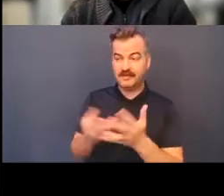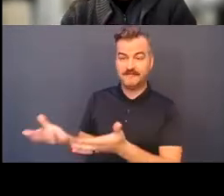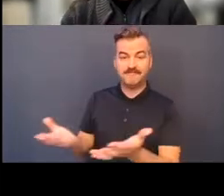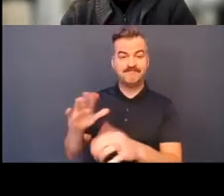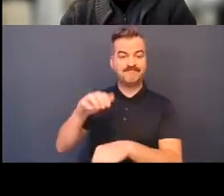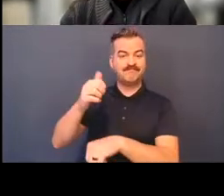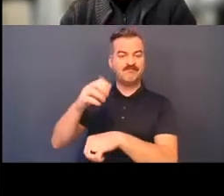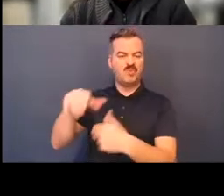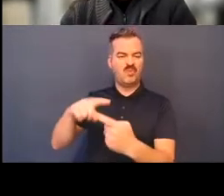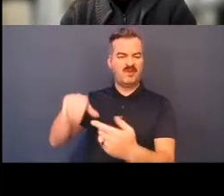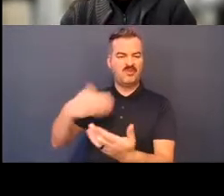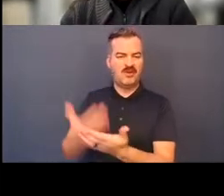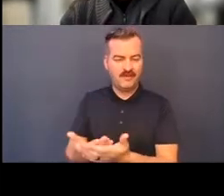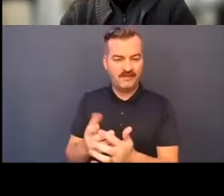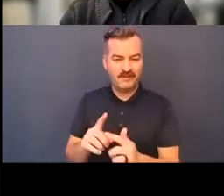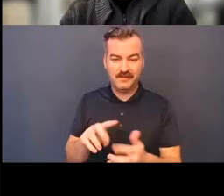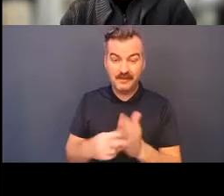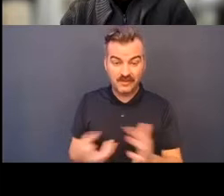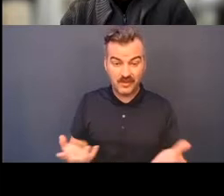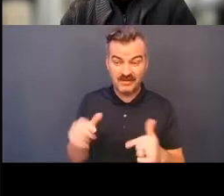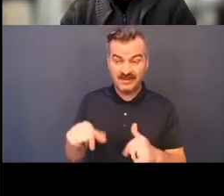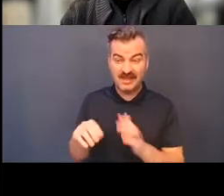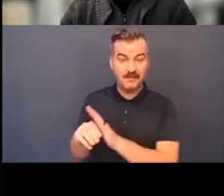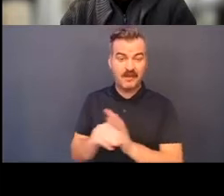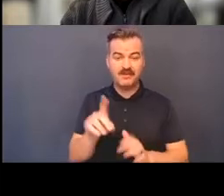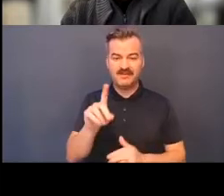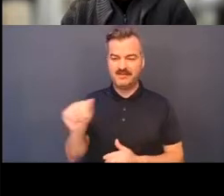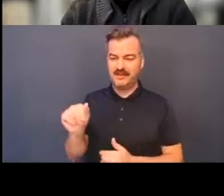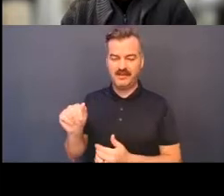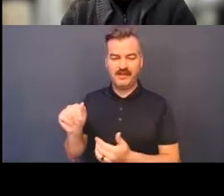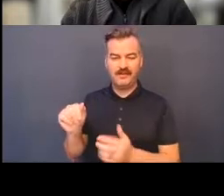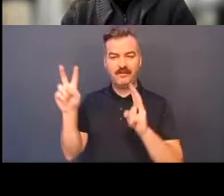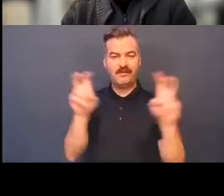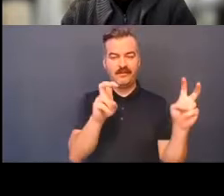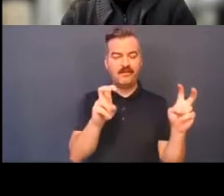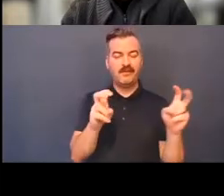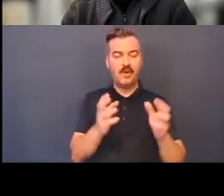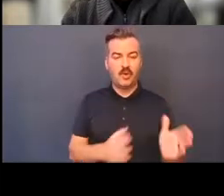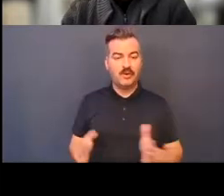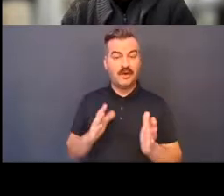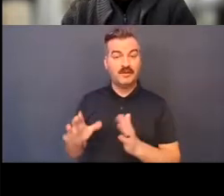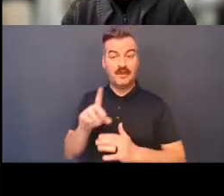15:31:30 Put simply, these models of disability organized ability and disability as orientations,